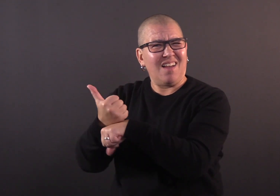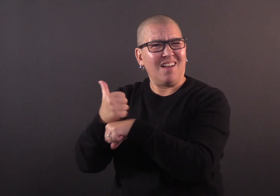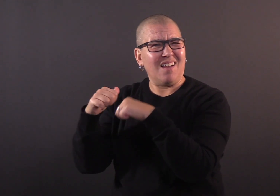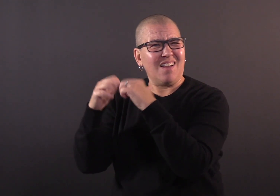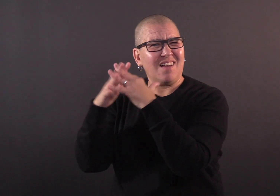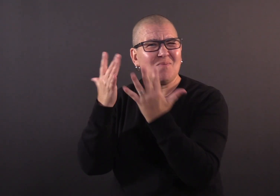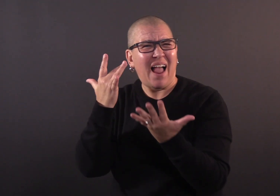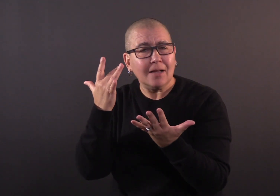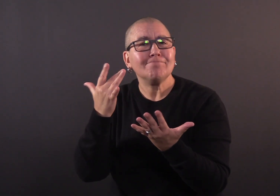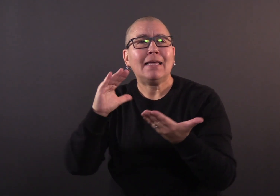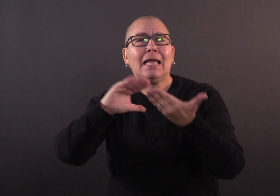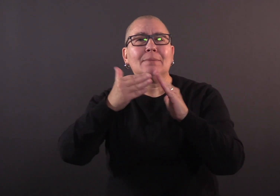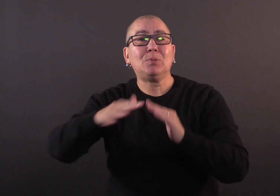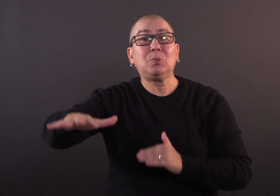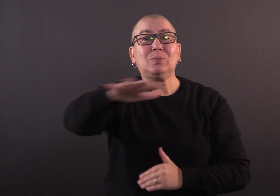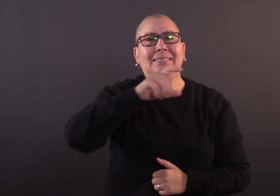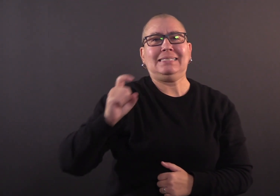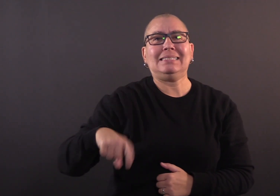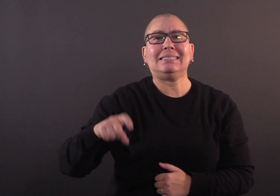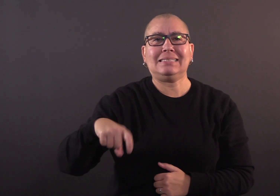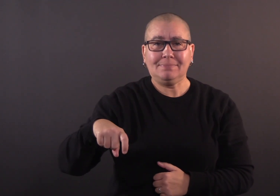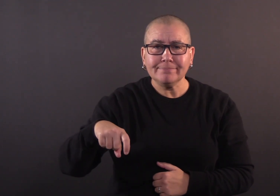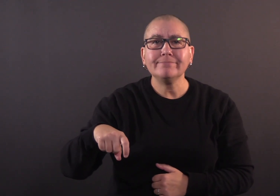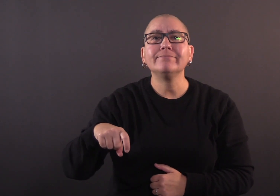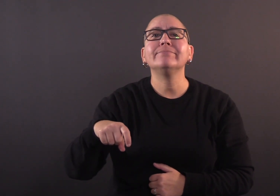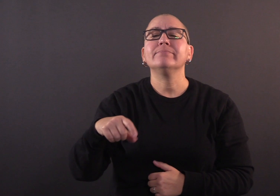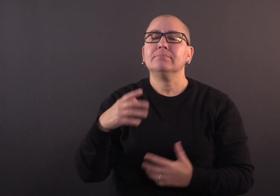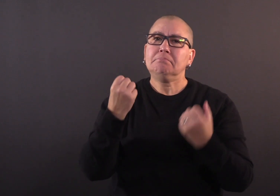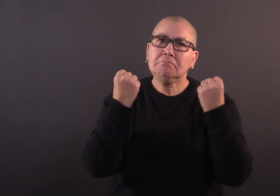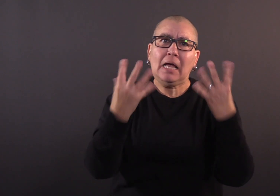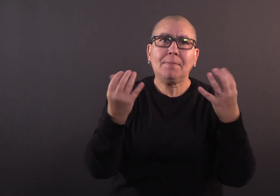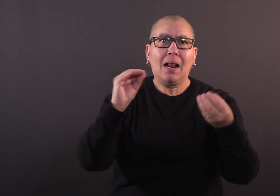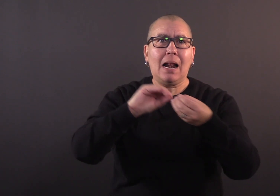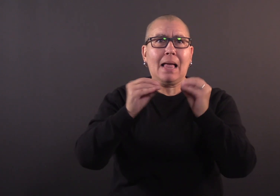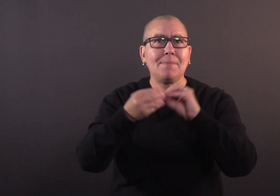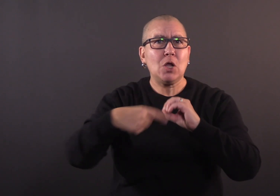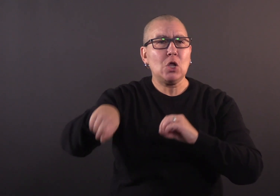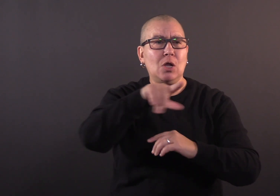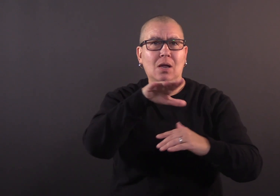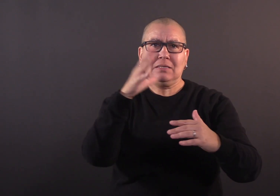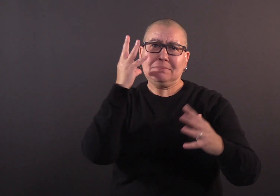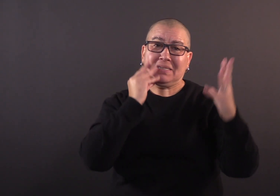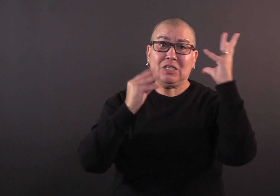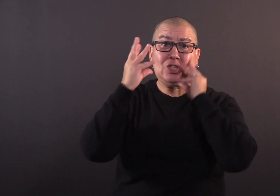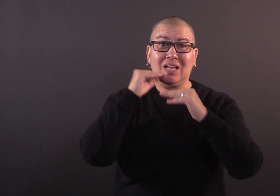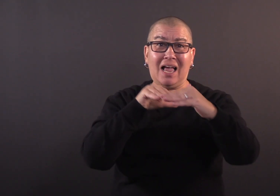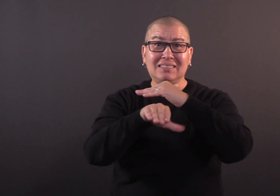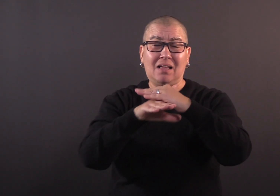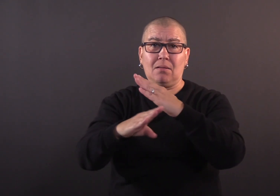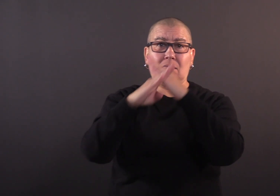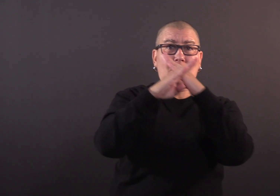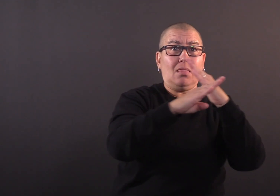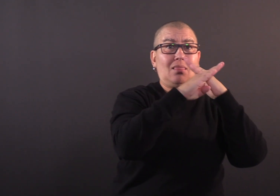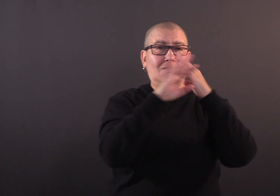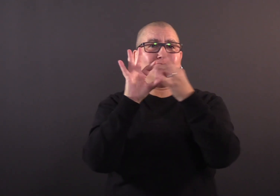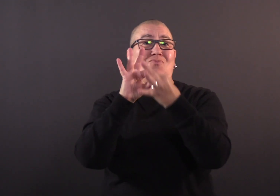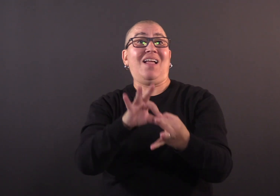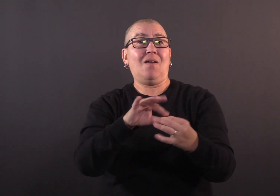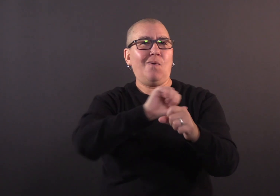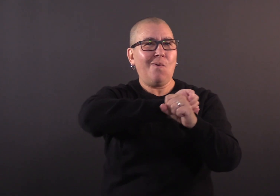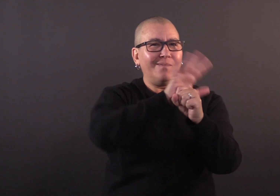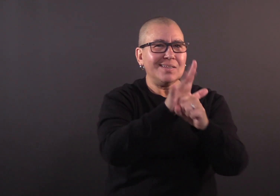Establishing DCSC The establishment of DCSC was driven by emerging